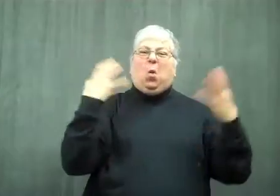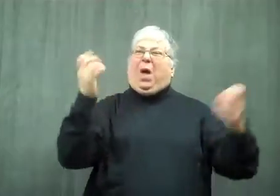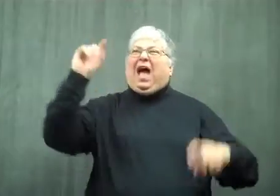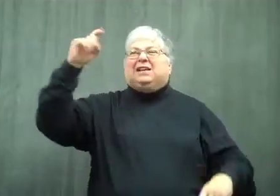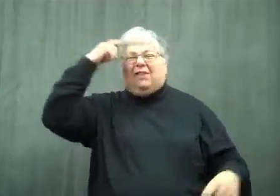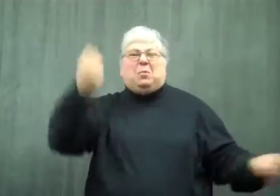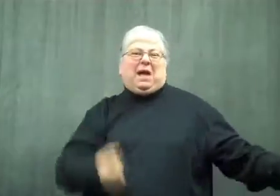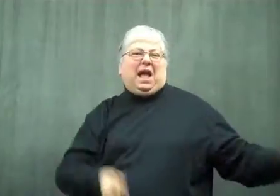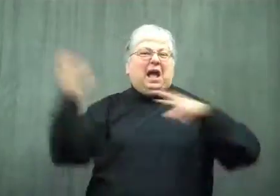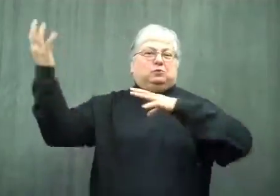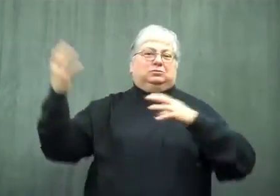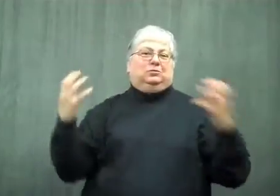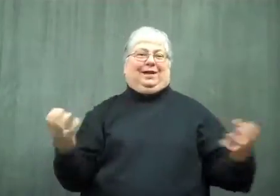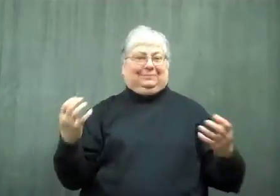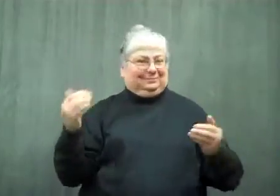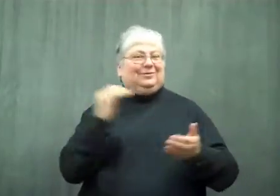"We want to topple the government!" over and over.